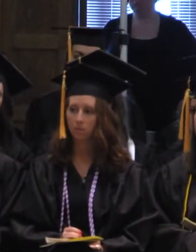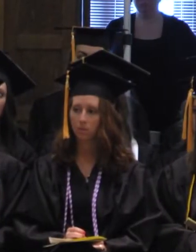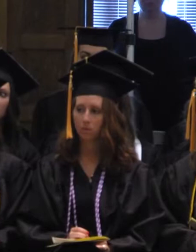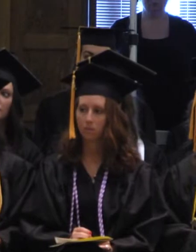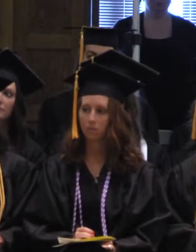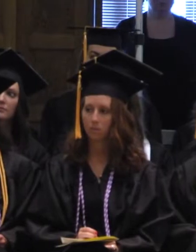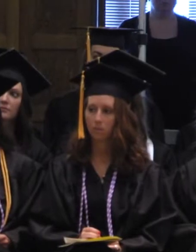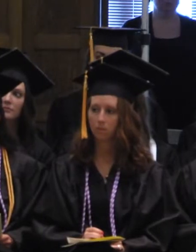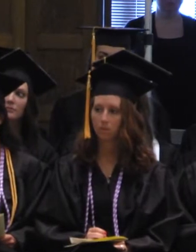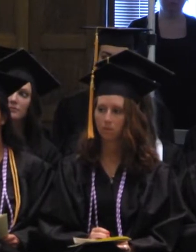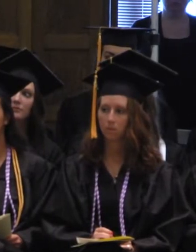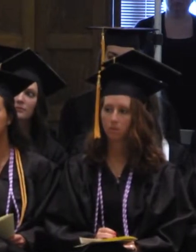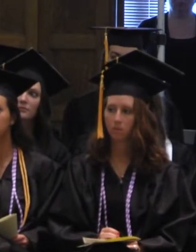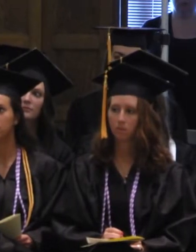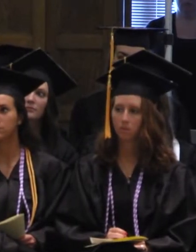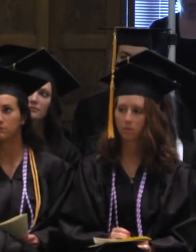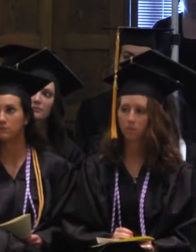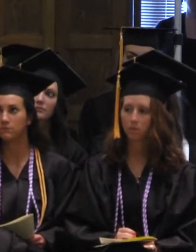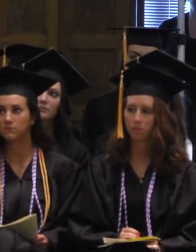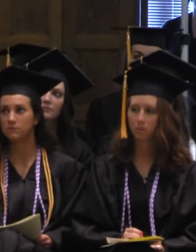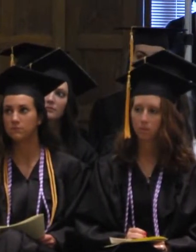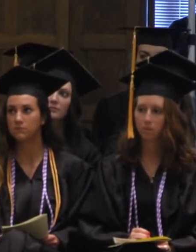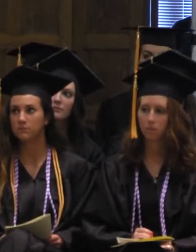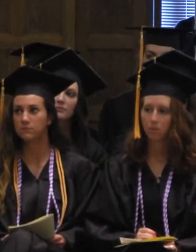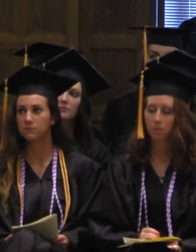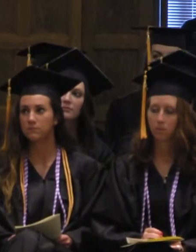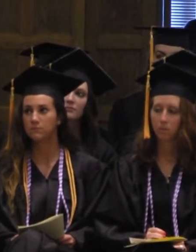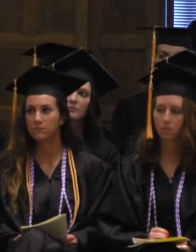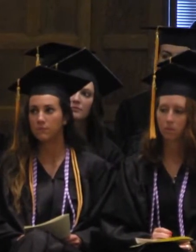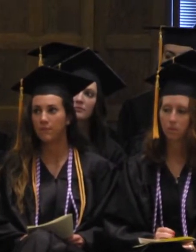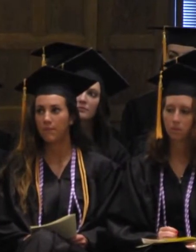You will be distinguished as an Iowa nurse.